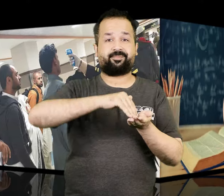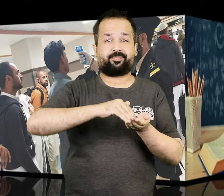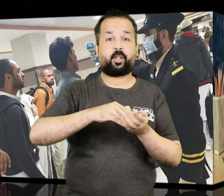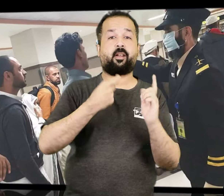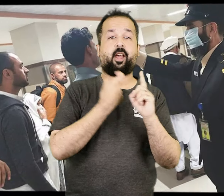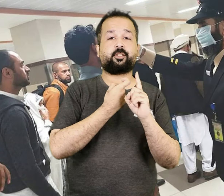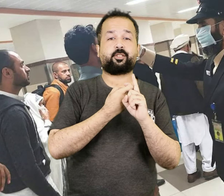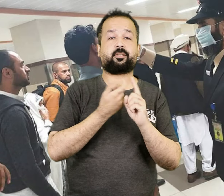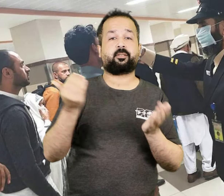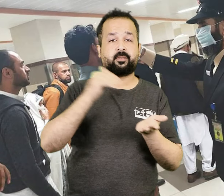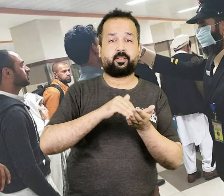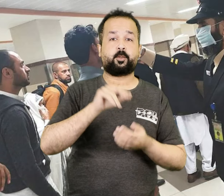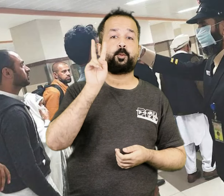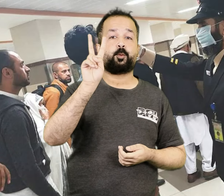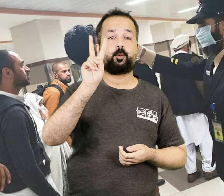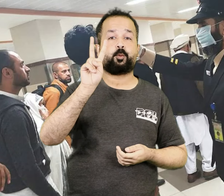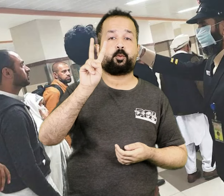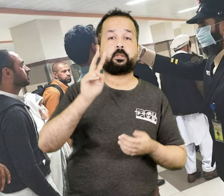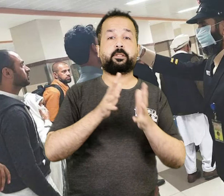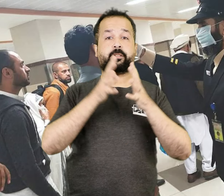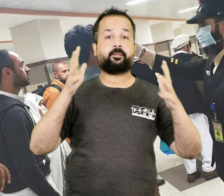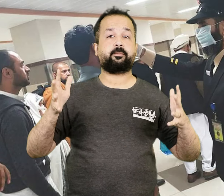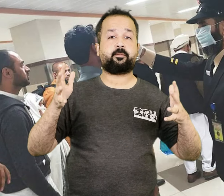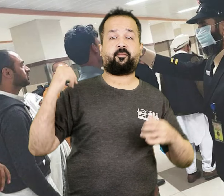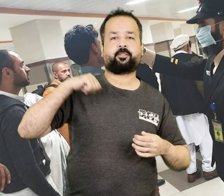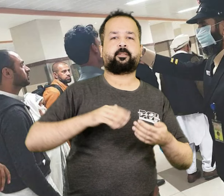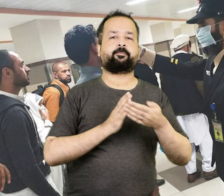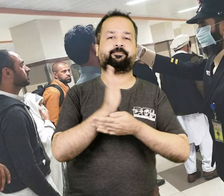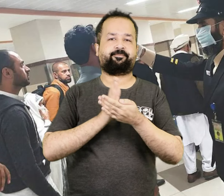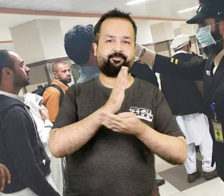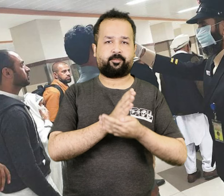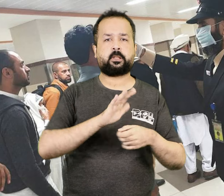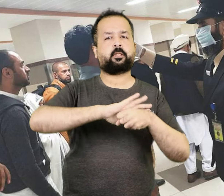Two more international passengers arriving in Karachi have been diagnosed with the coronavirus.